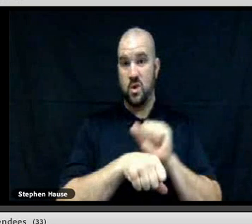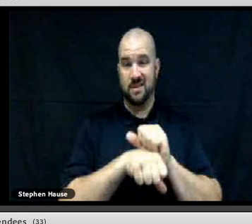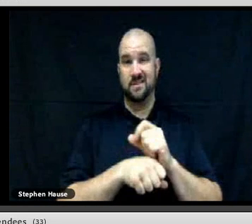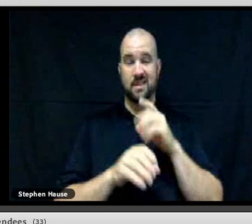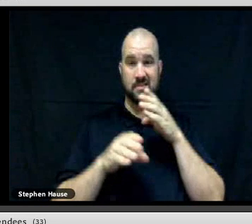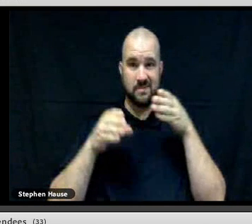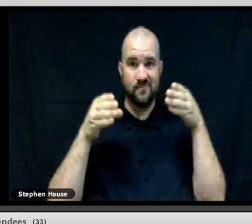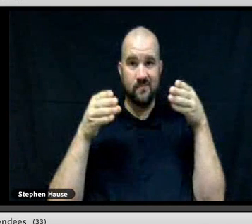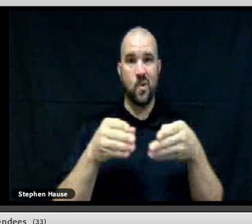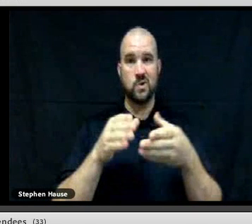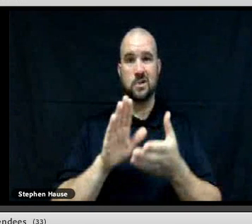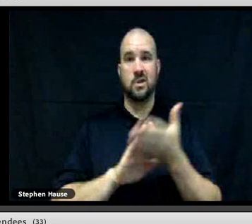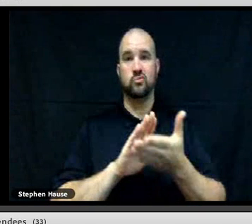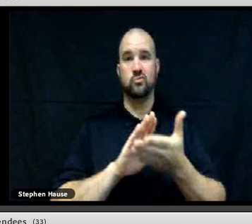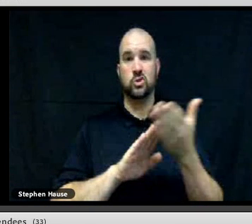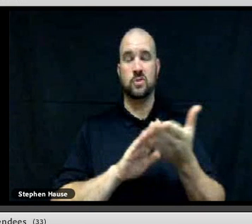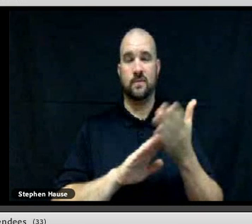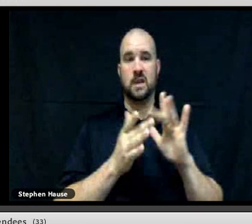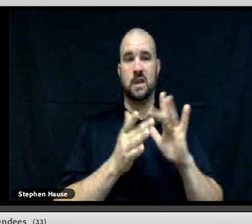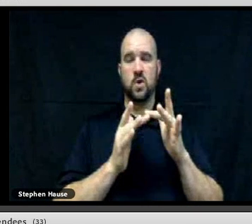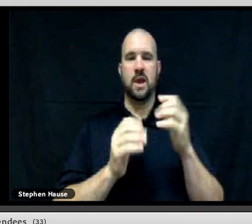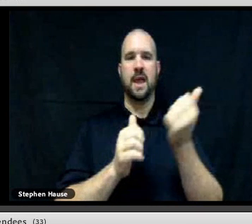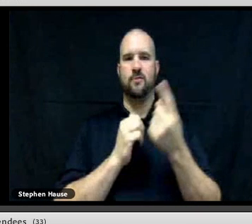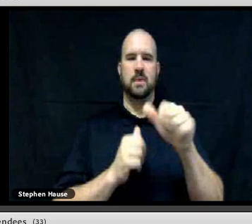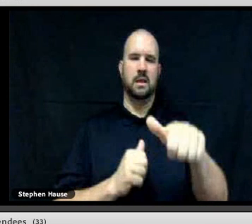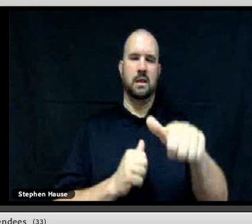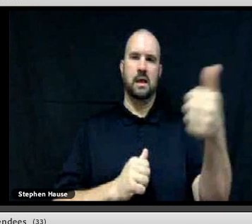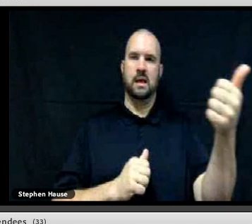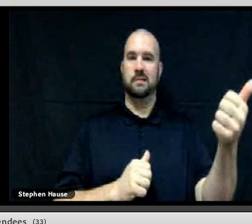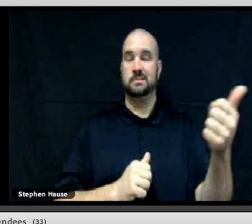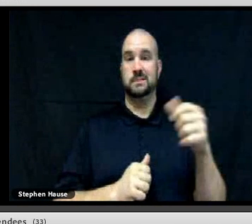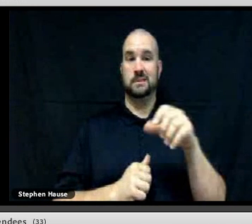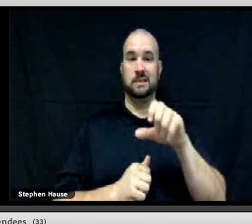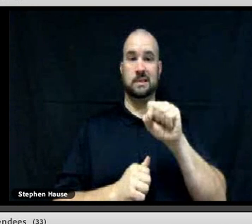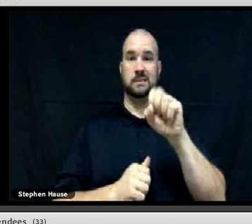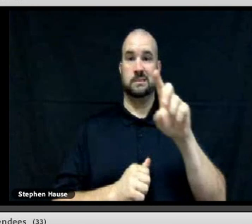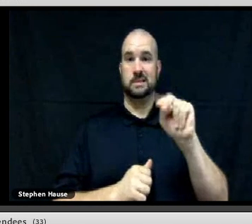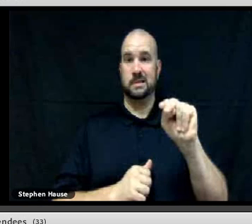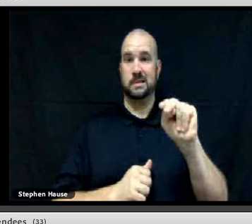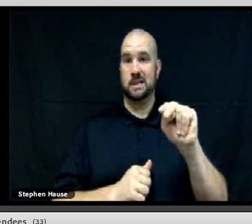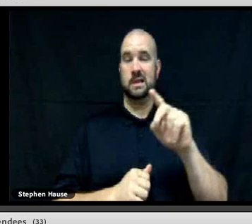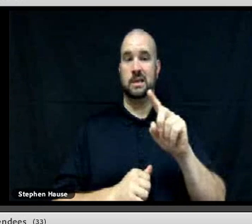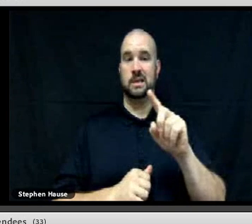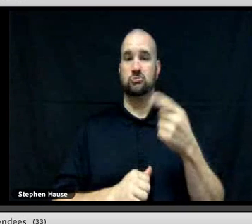Everyone else that participates in SSDN right now is volunteering a portion of their time.